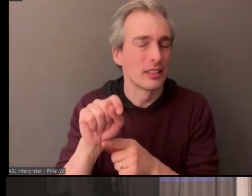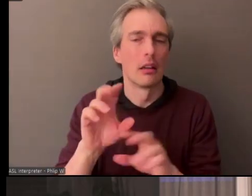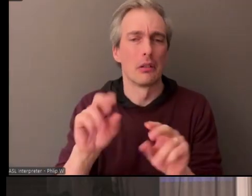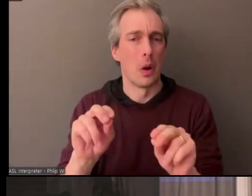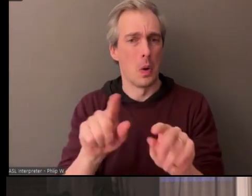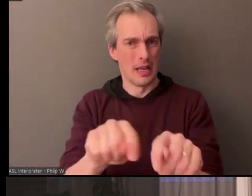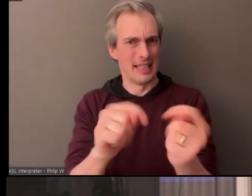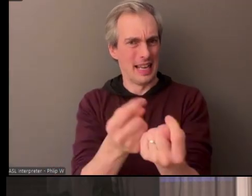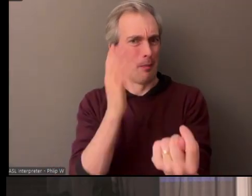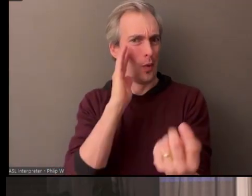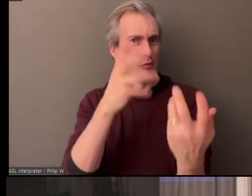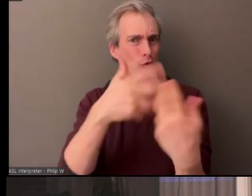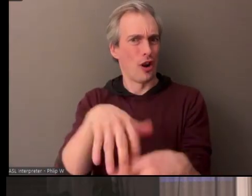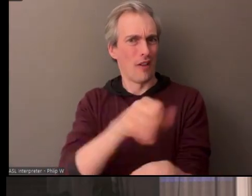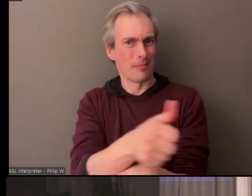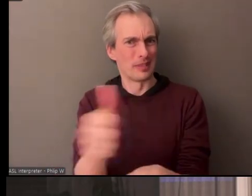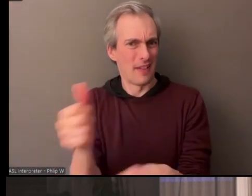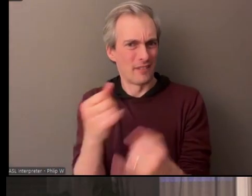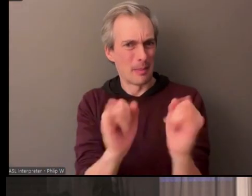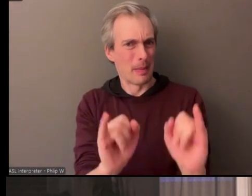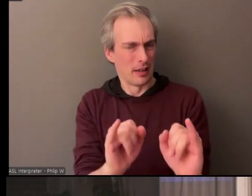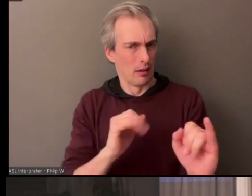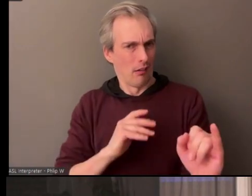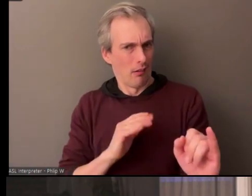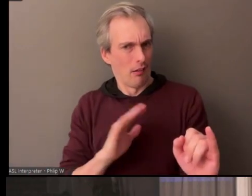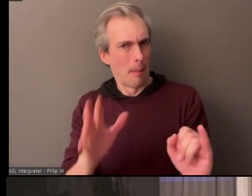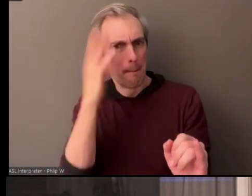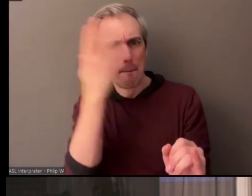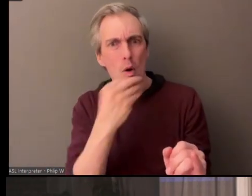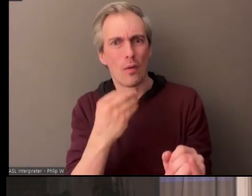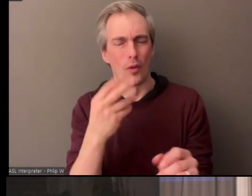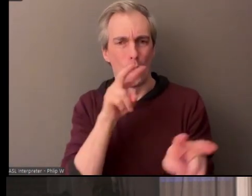Our teams that we work with in the product space want to do good work.